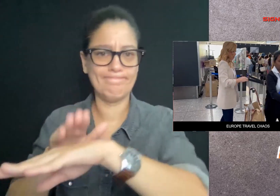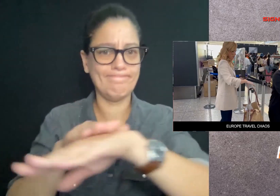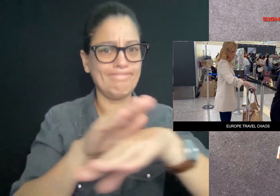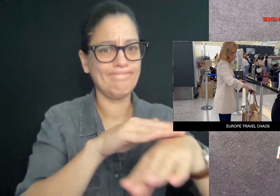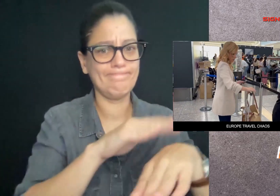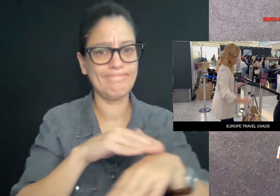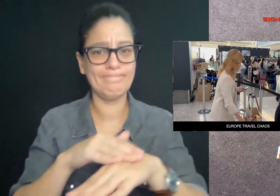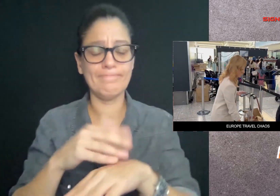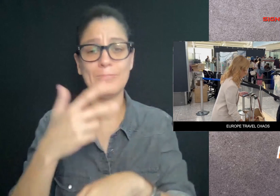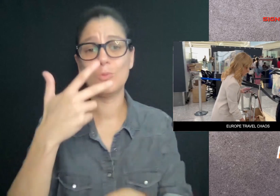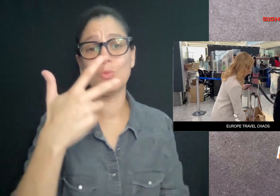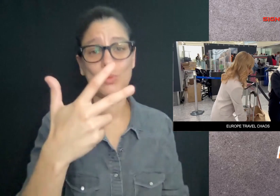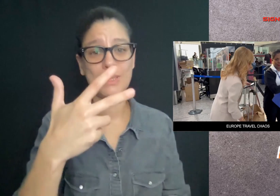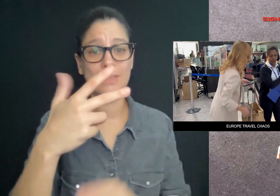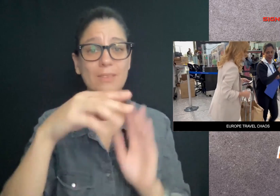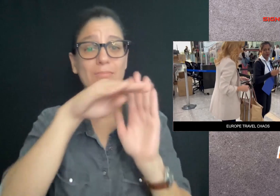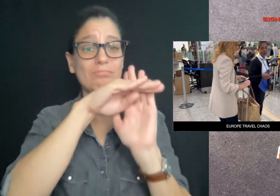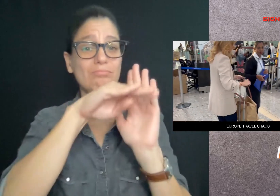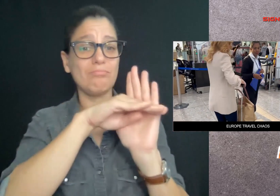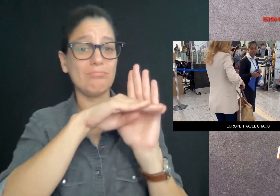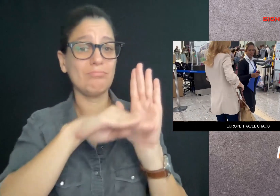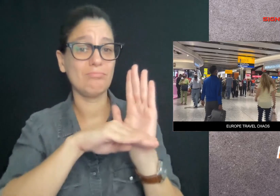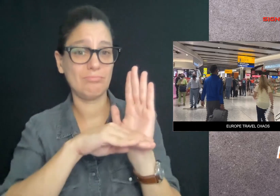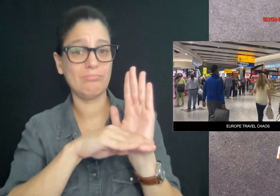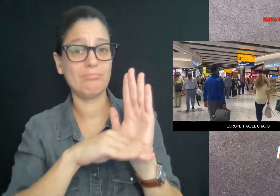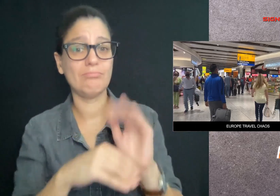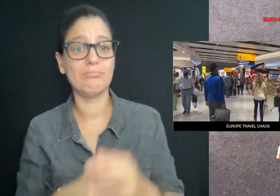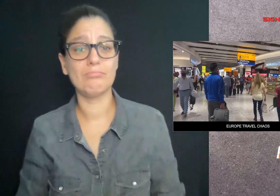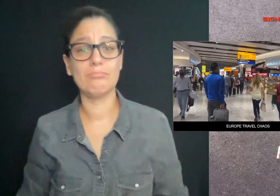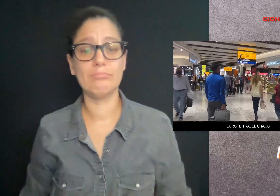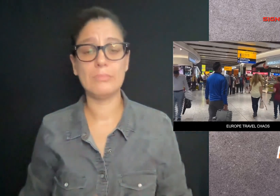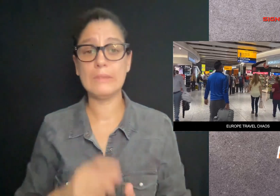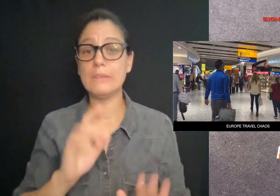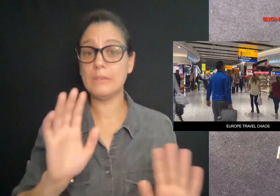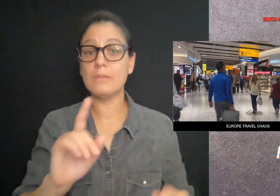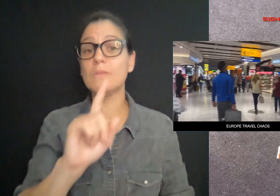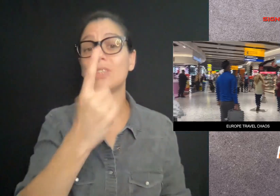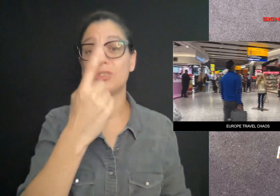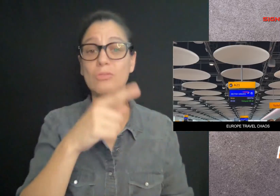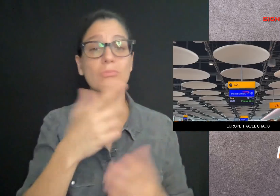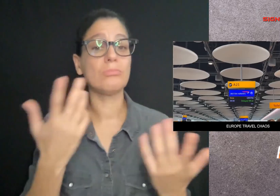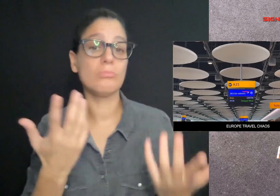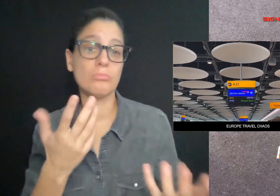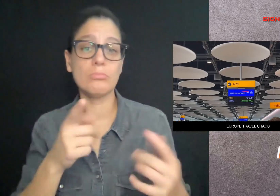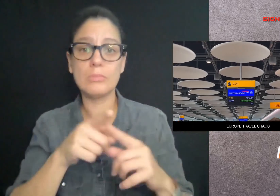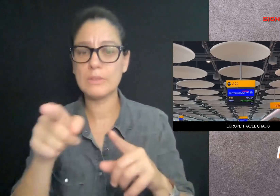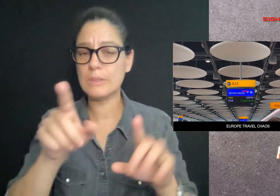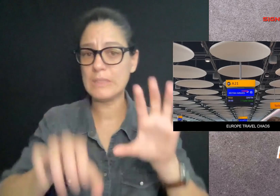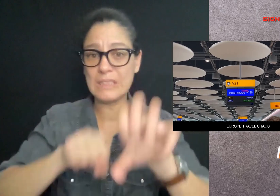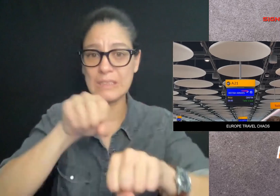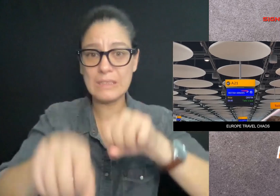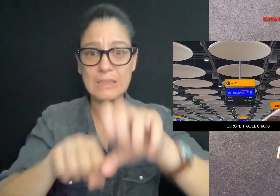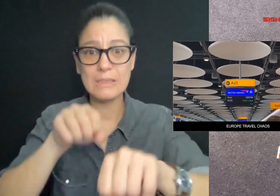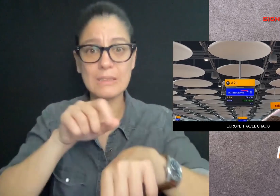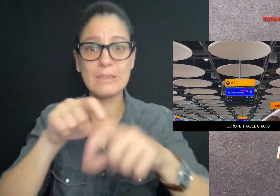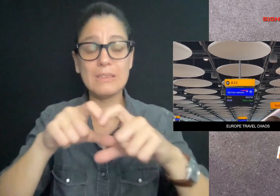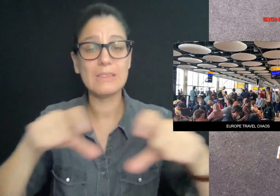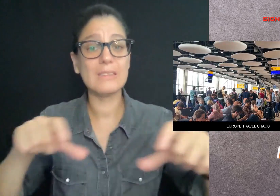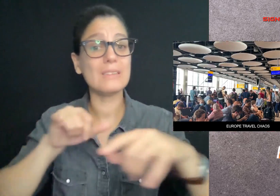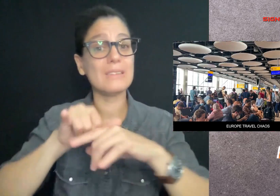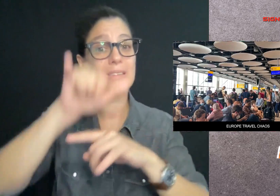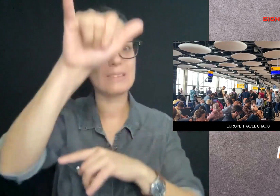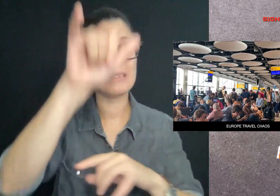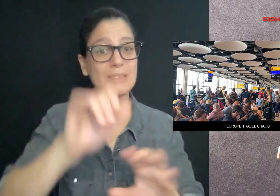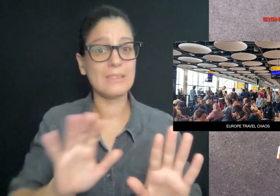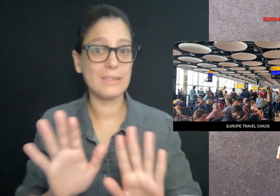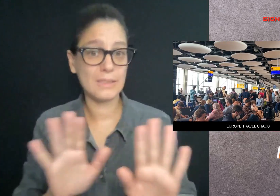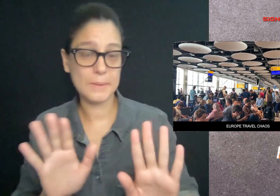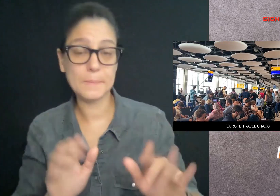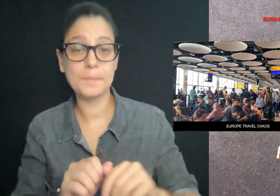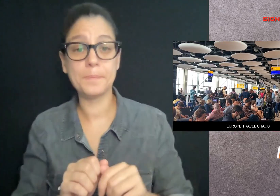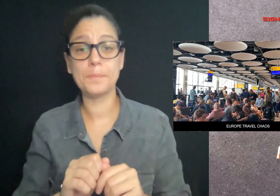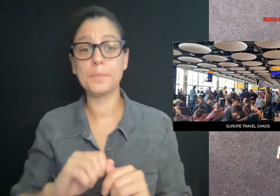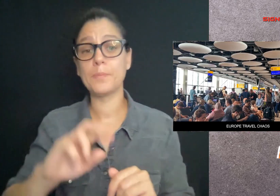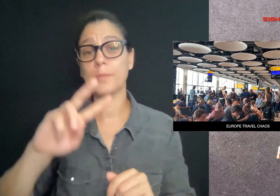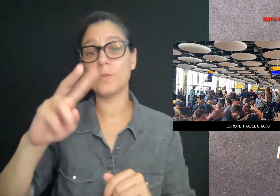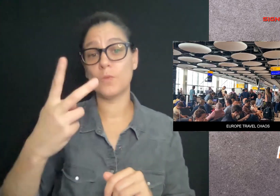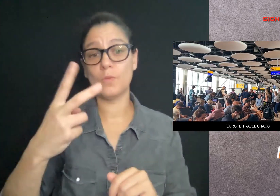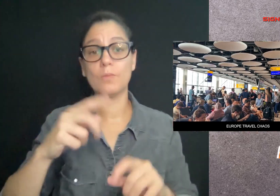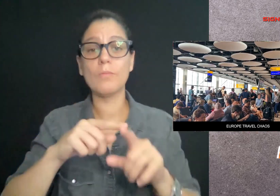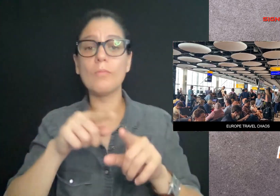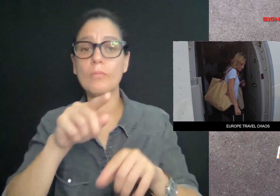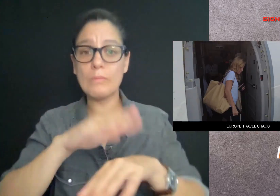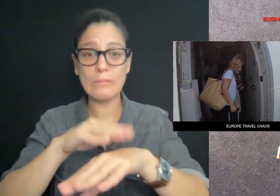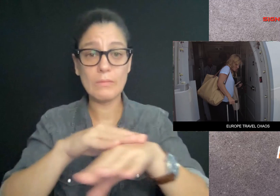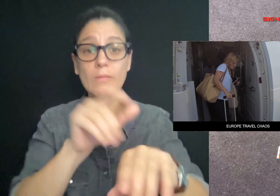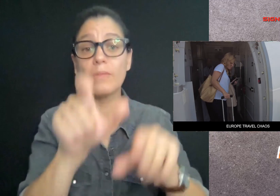competition and markets authority are warning carriers of three rules don't overbook flights